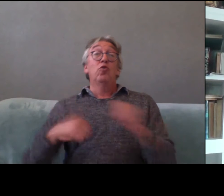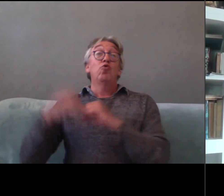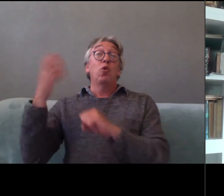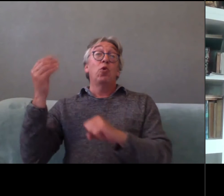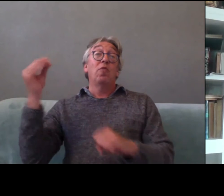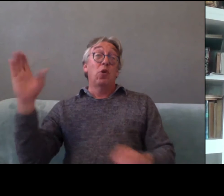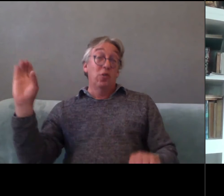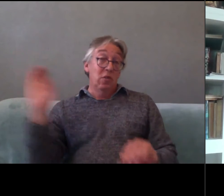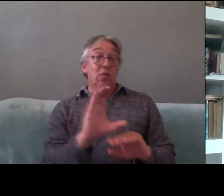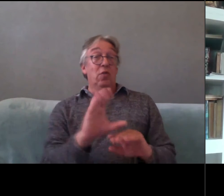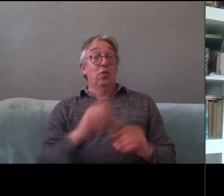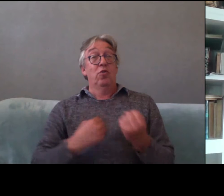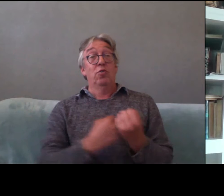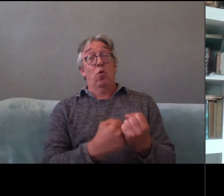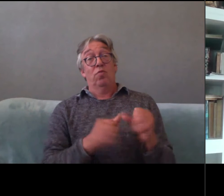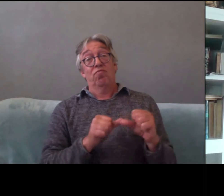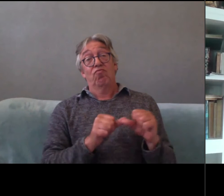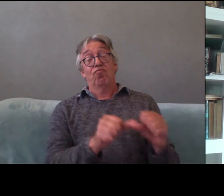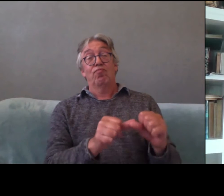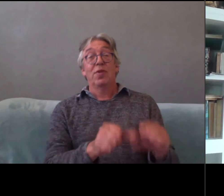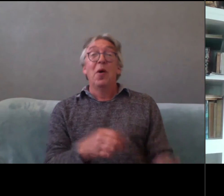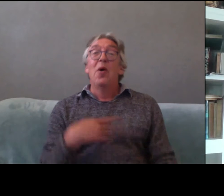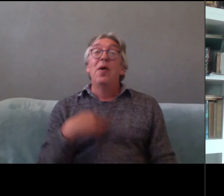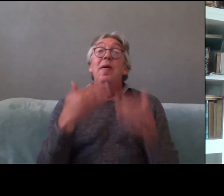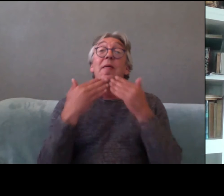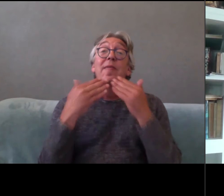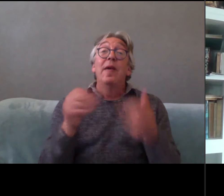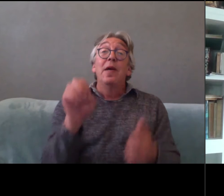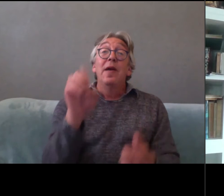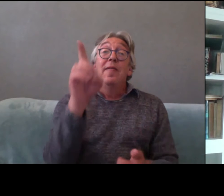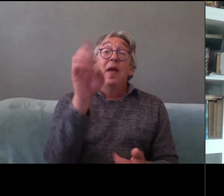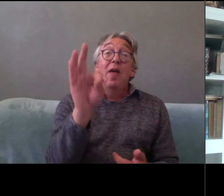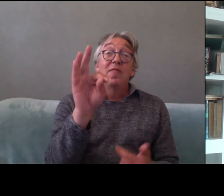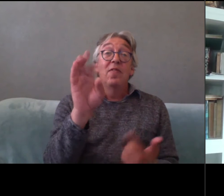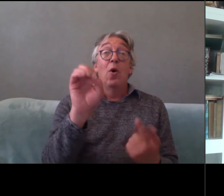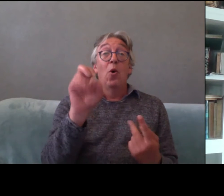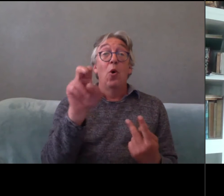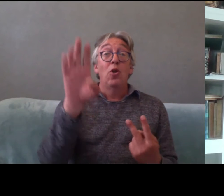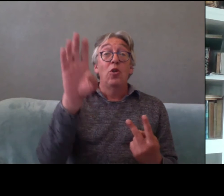Thank you very much for organising this really interesting webinar.